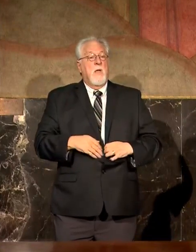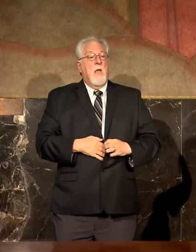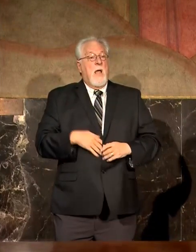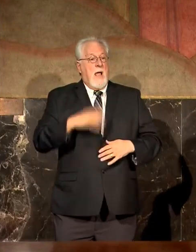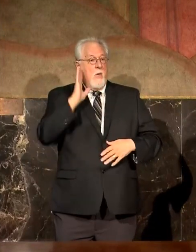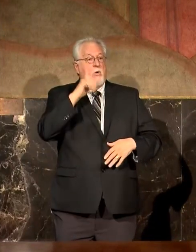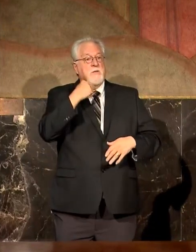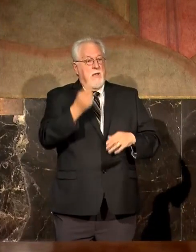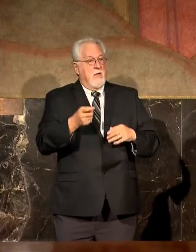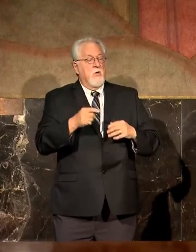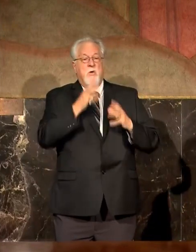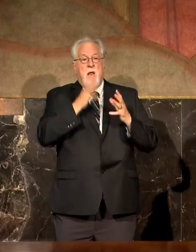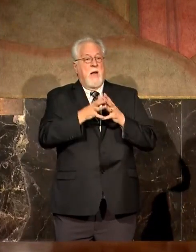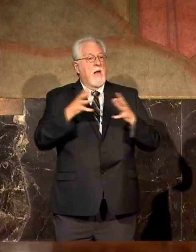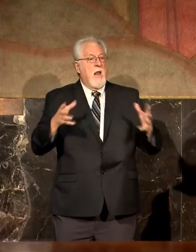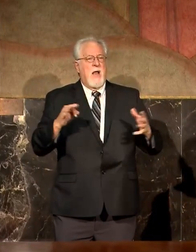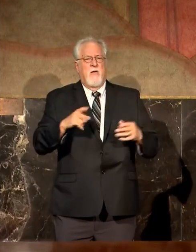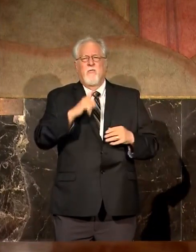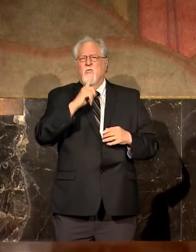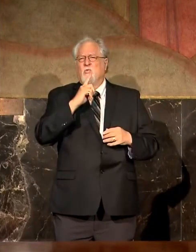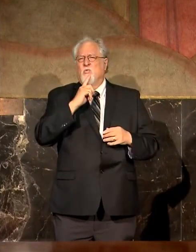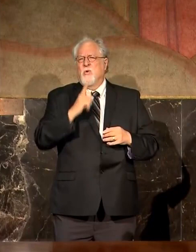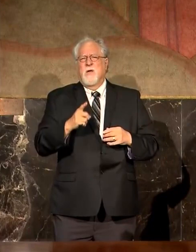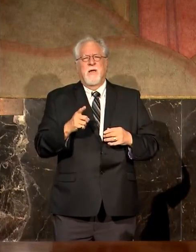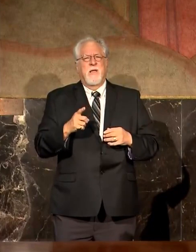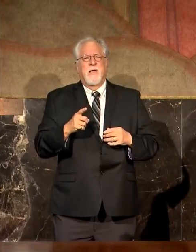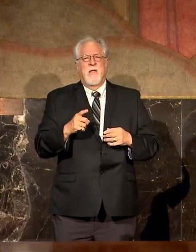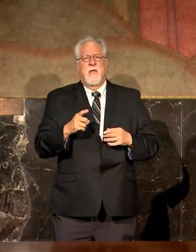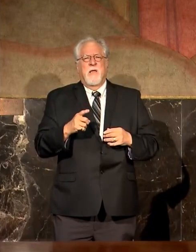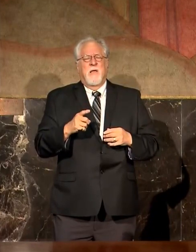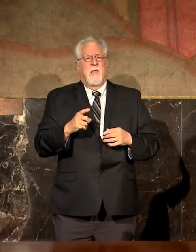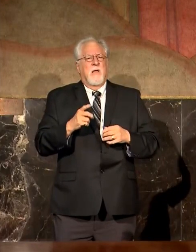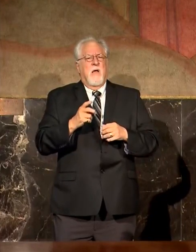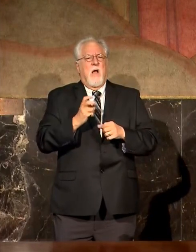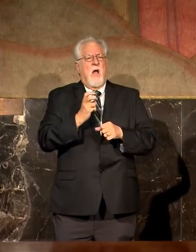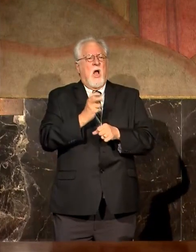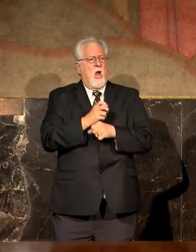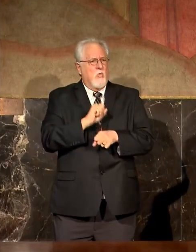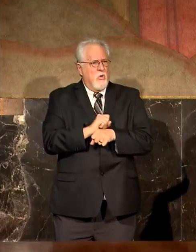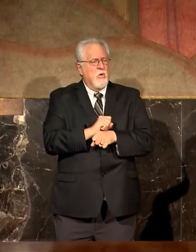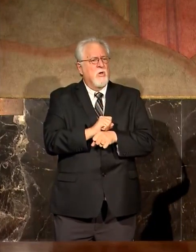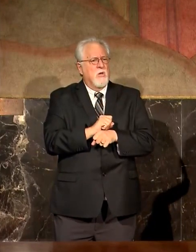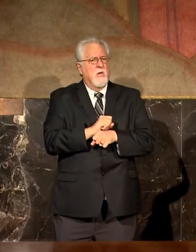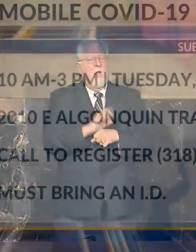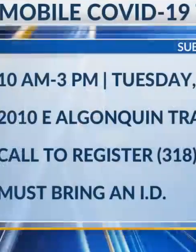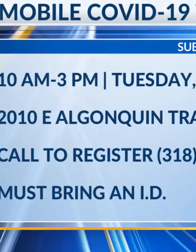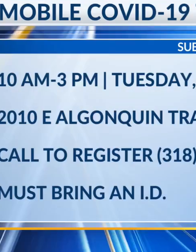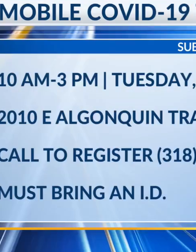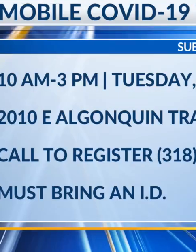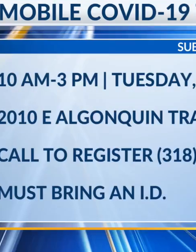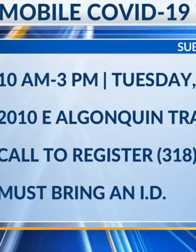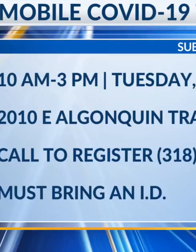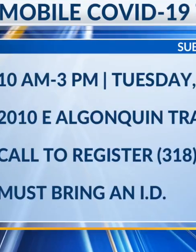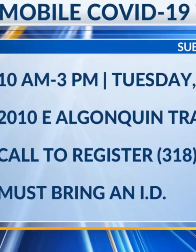PERCENT TESTING IN SOME NURSING HOMES ACROSS THE STATE ((FERNANDA))AND IF YOU ARE